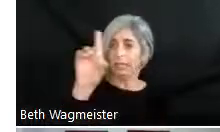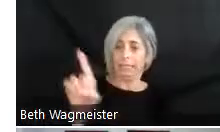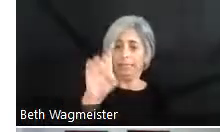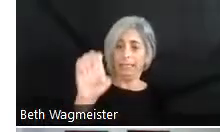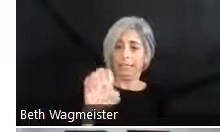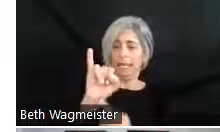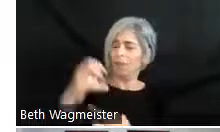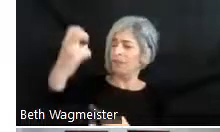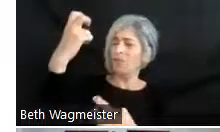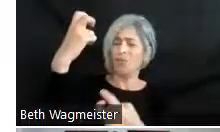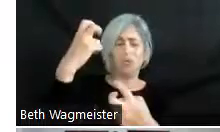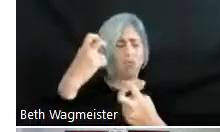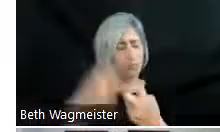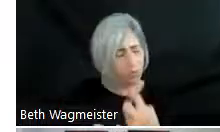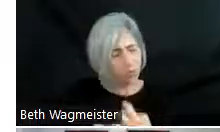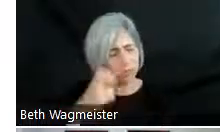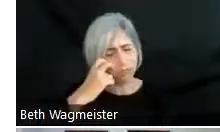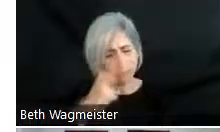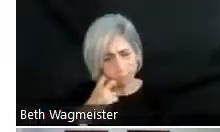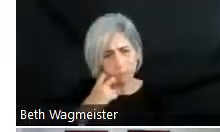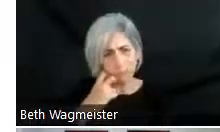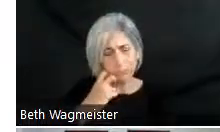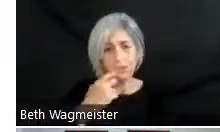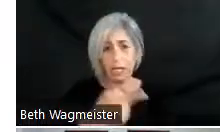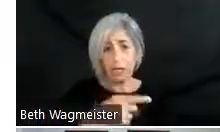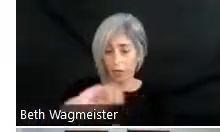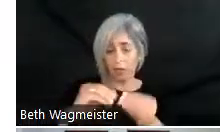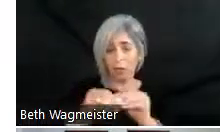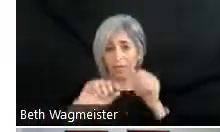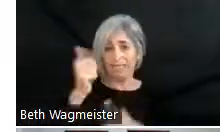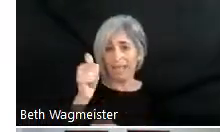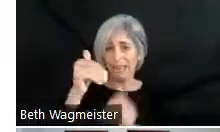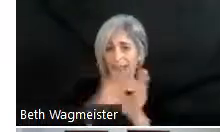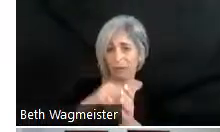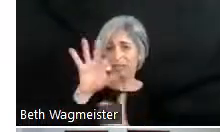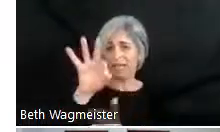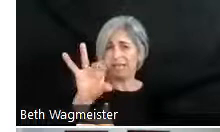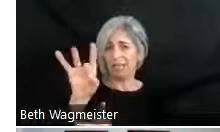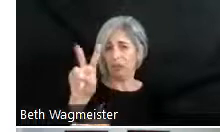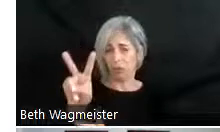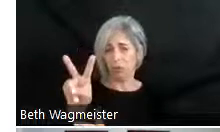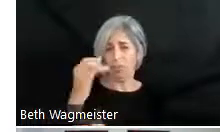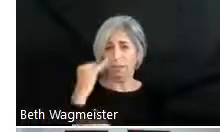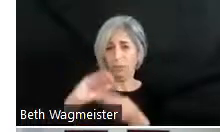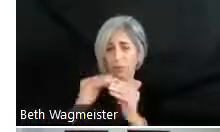is hard. I've got a number on screen, 10,982. If you know what this number s put it in the